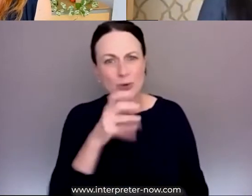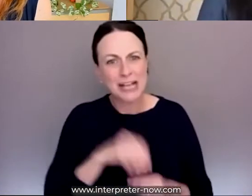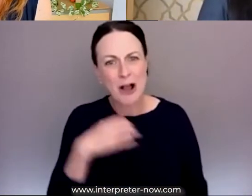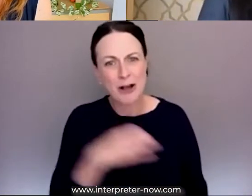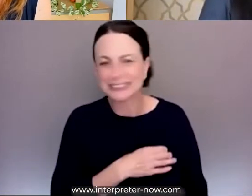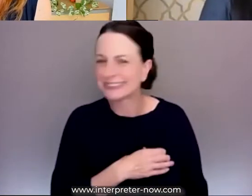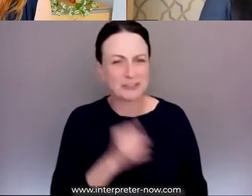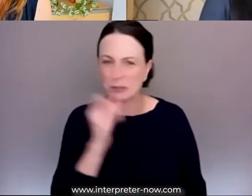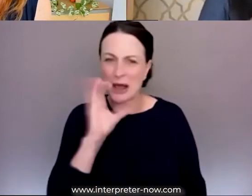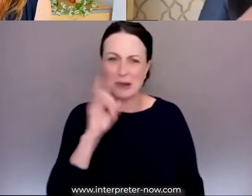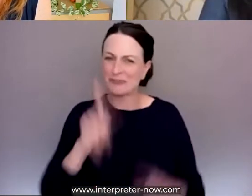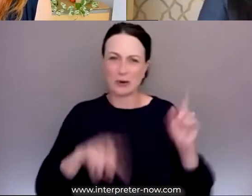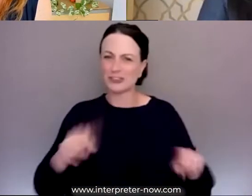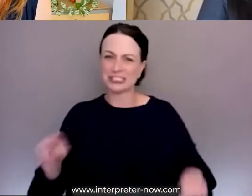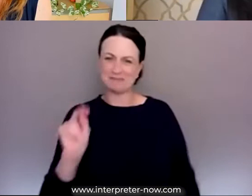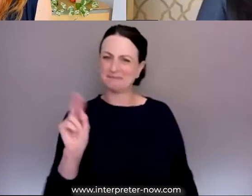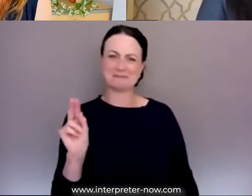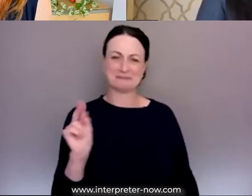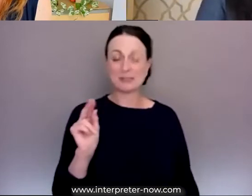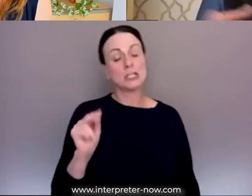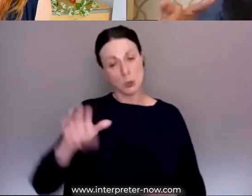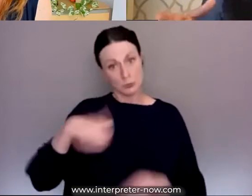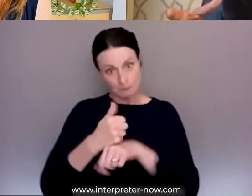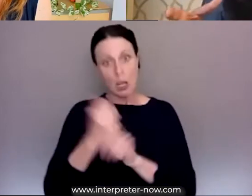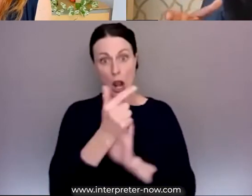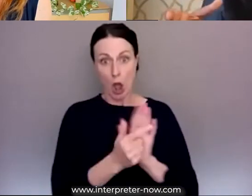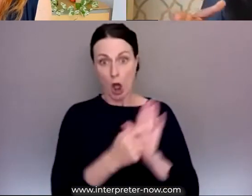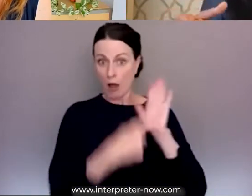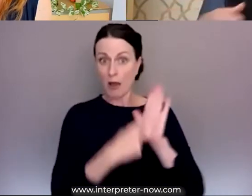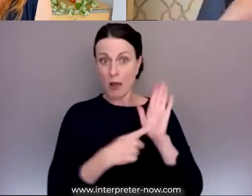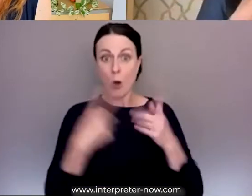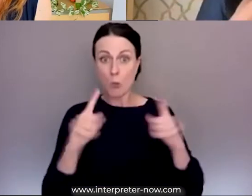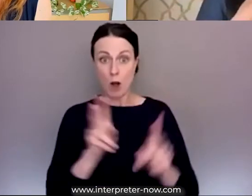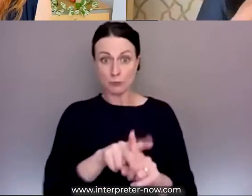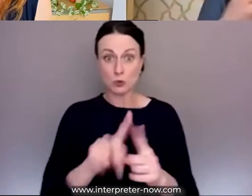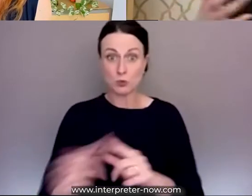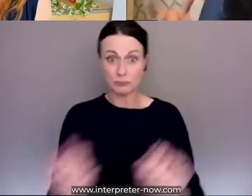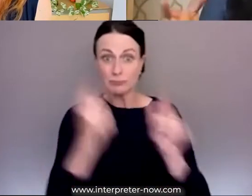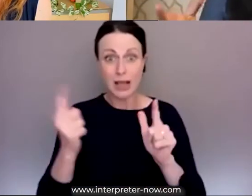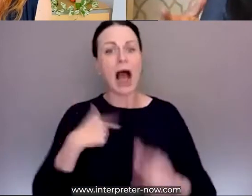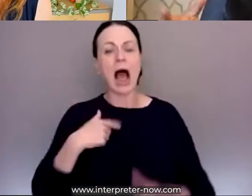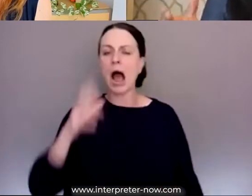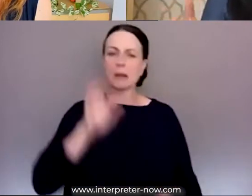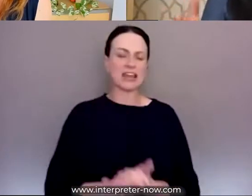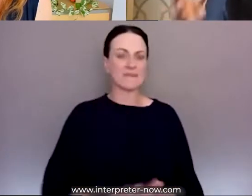So, I believe to build a piece of legislation that works for the most people because I believe in radical inclusivity.